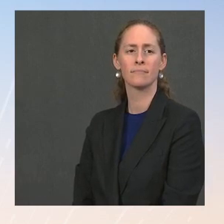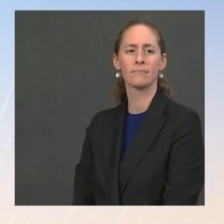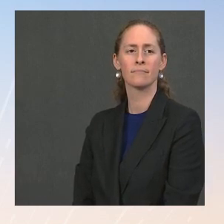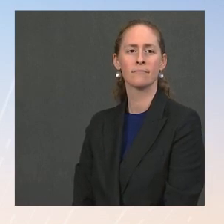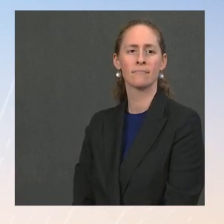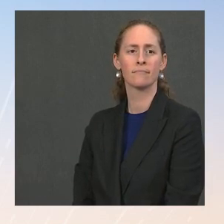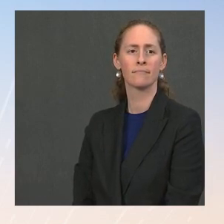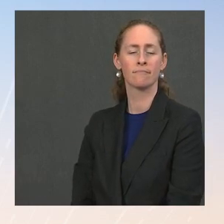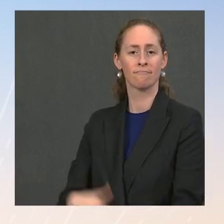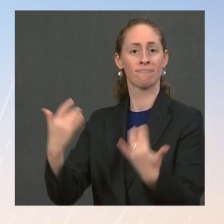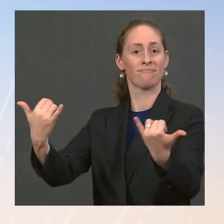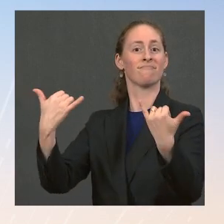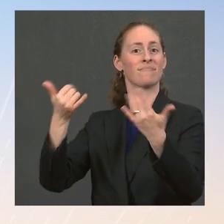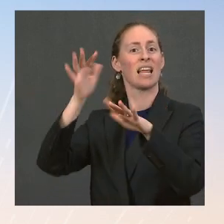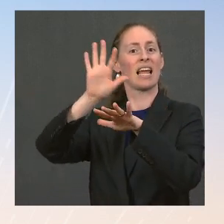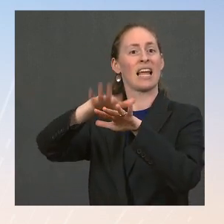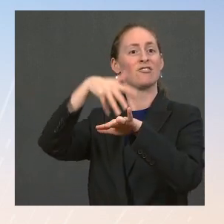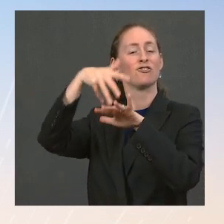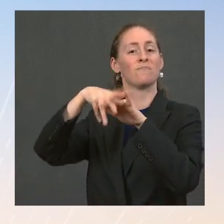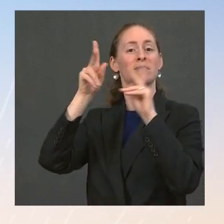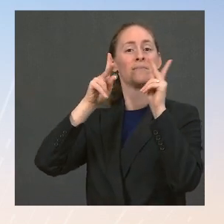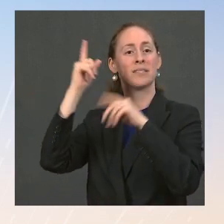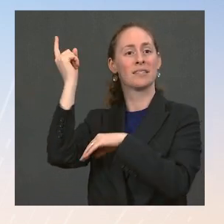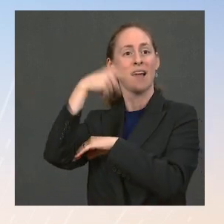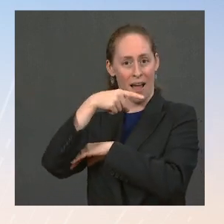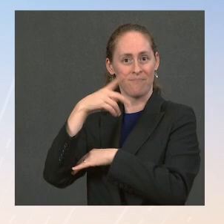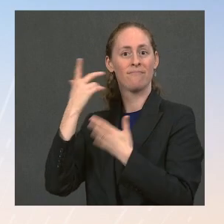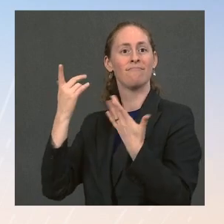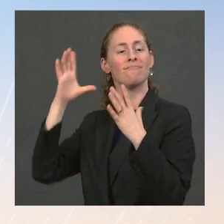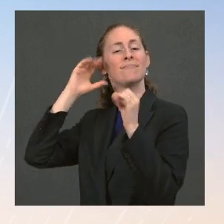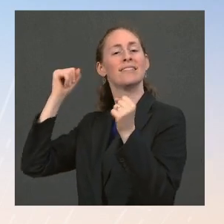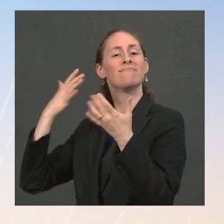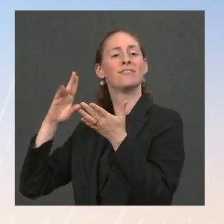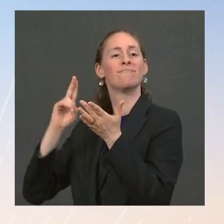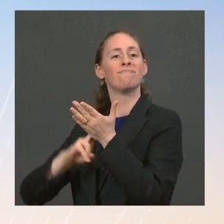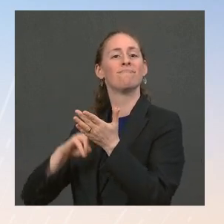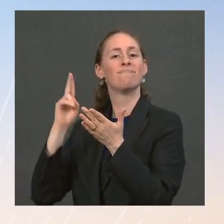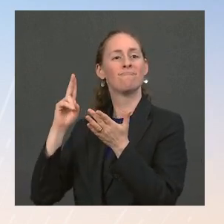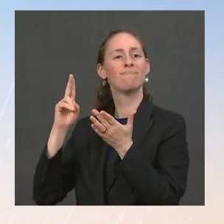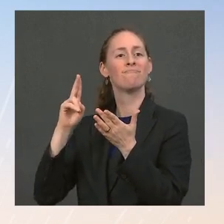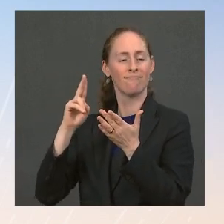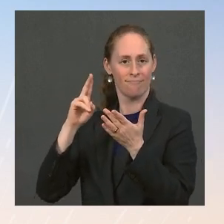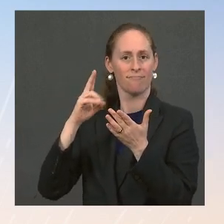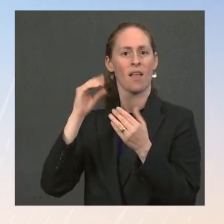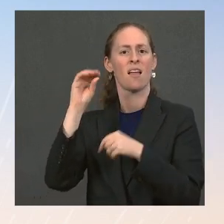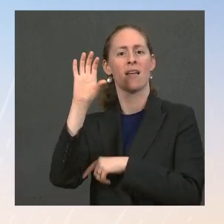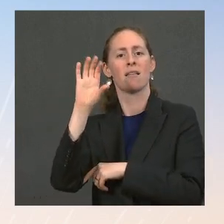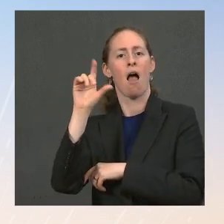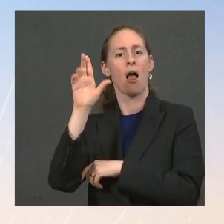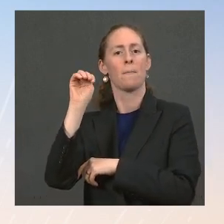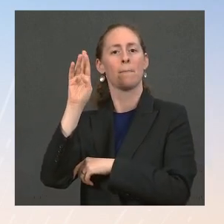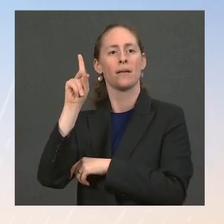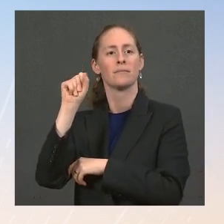The Press: -- one for Indigenous Peoples' Day, another for Columbus Day. In the Indigenous Peoples' Day proclamation, the President spoke of it as a day to be celebrated.